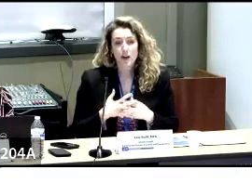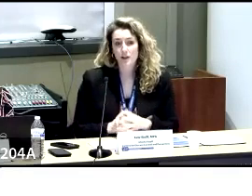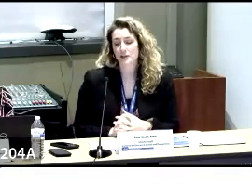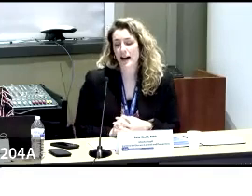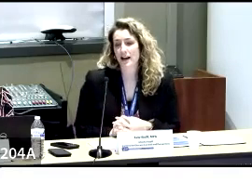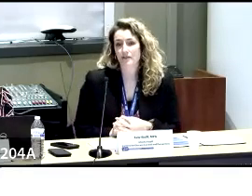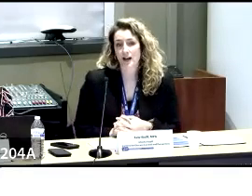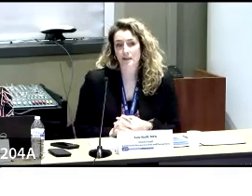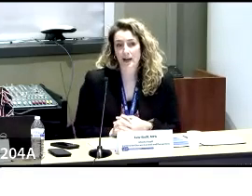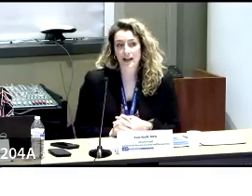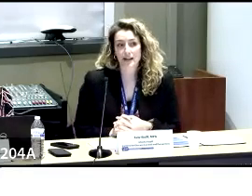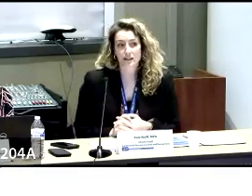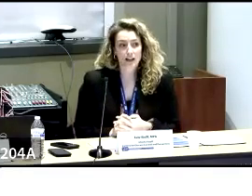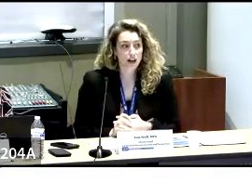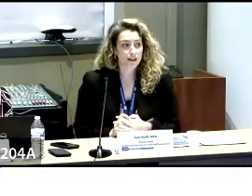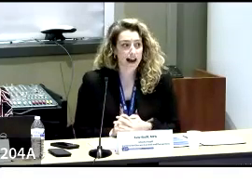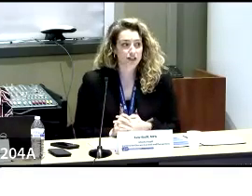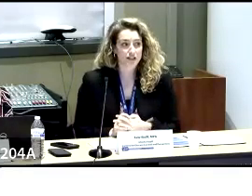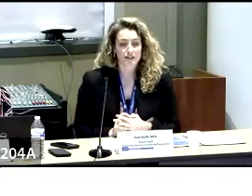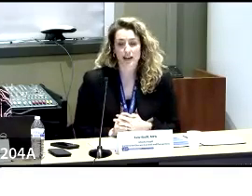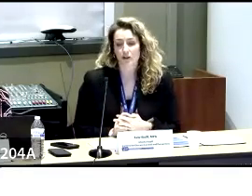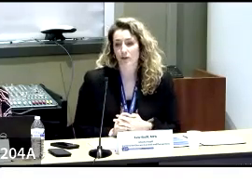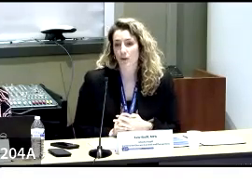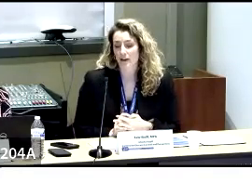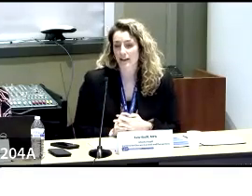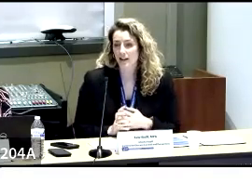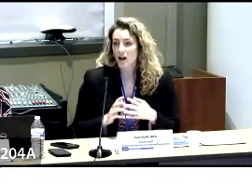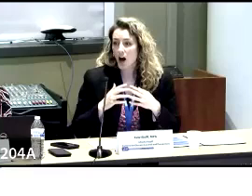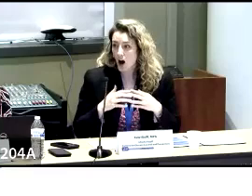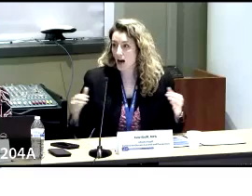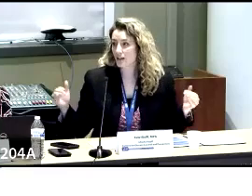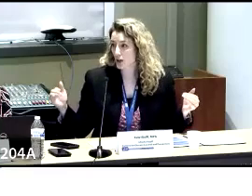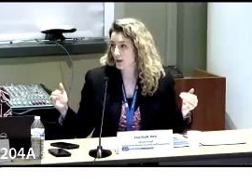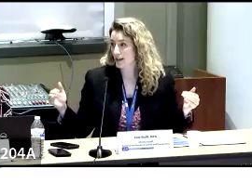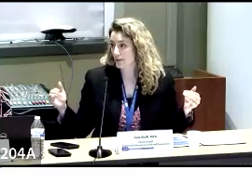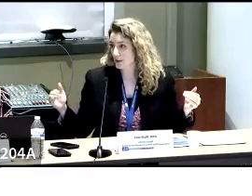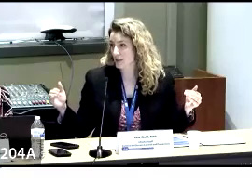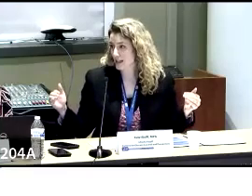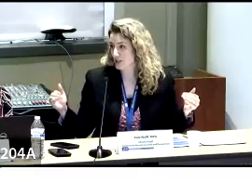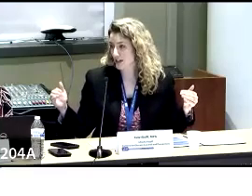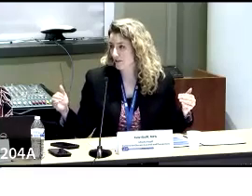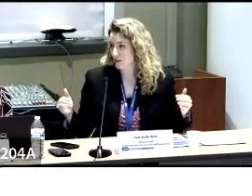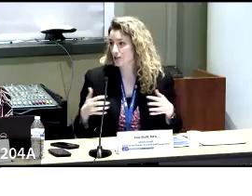We also have a lot of actions that are requiring ongoing implementation efforts.